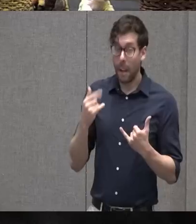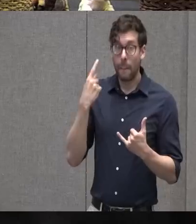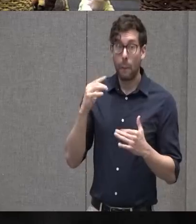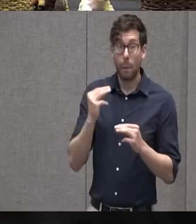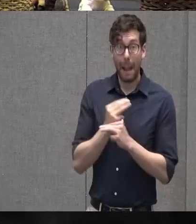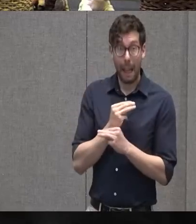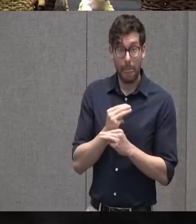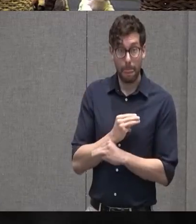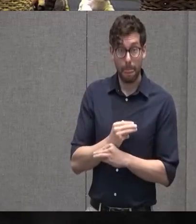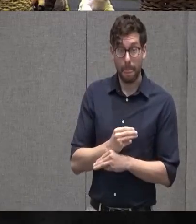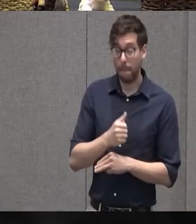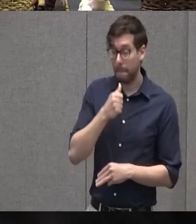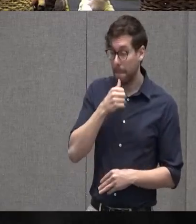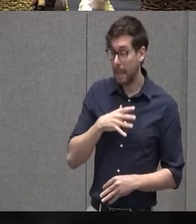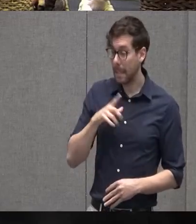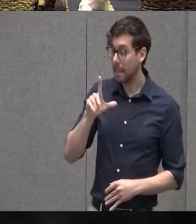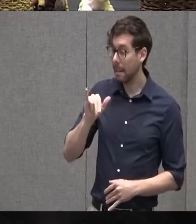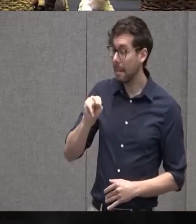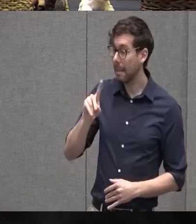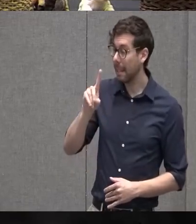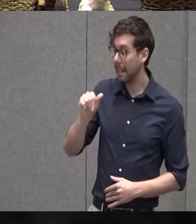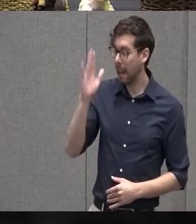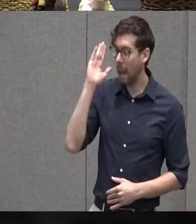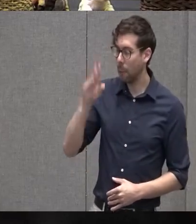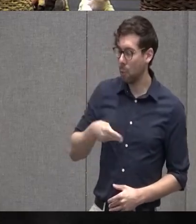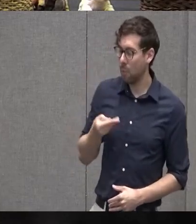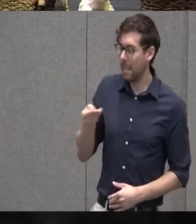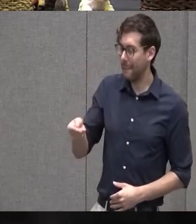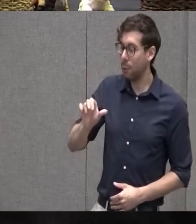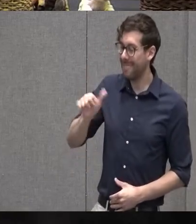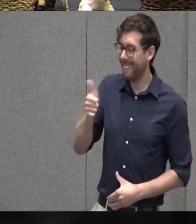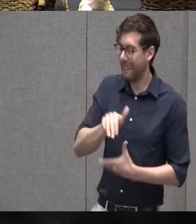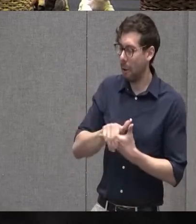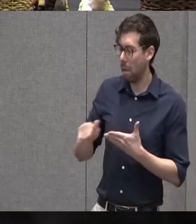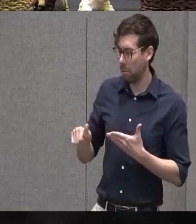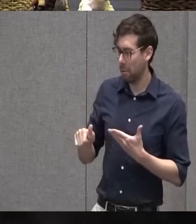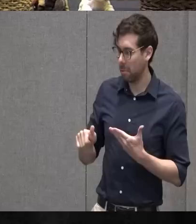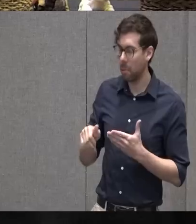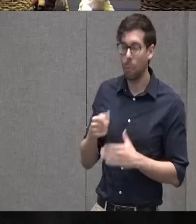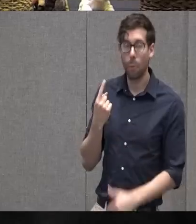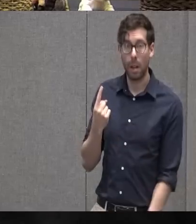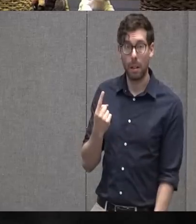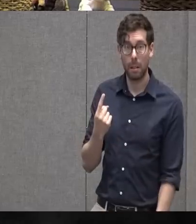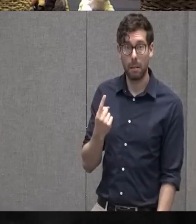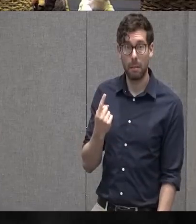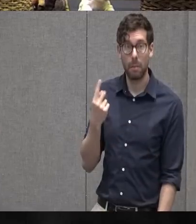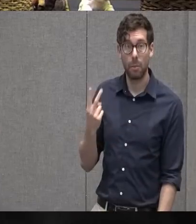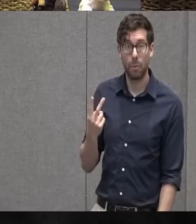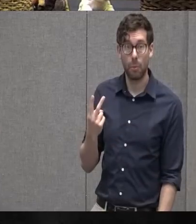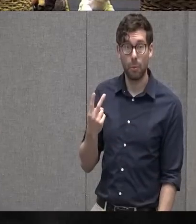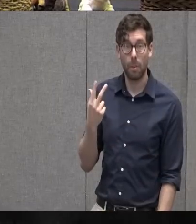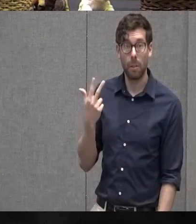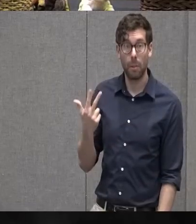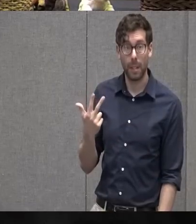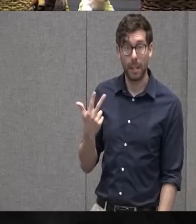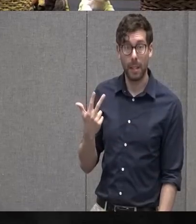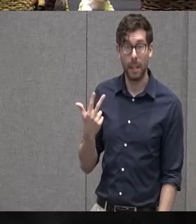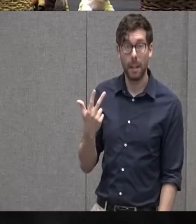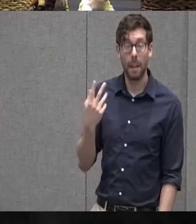is I'm gonna give you $10. - Sounds good. One, two, three, four, five,